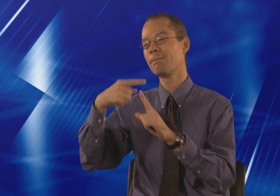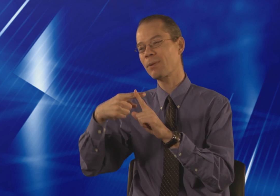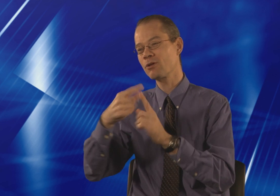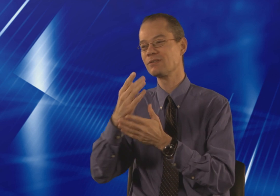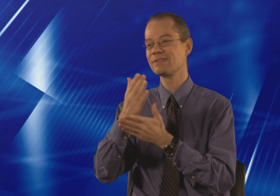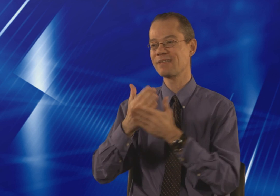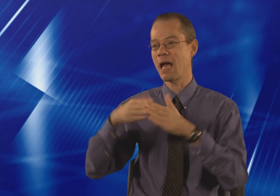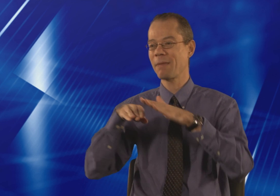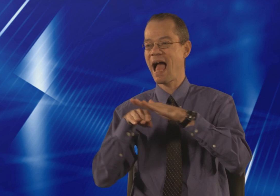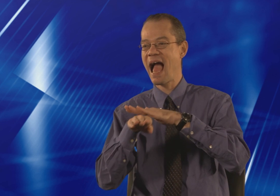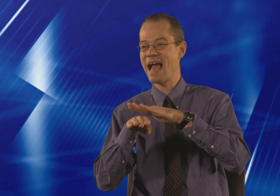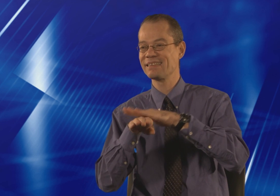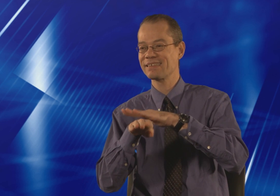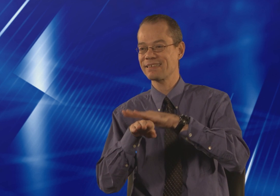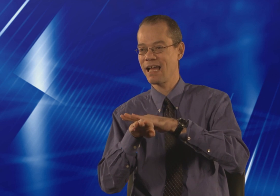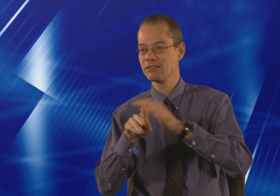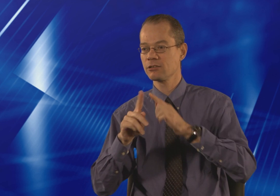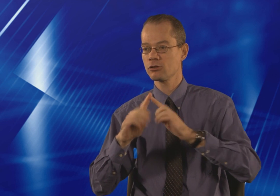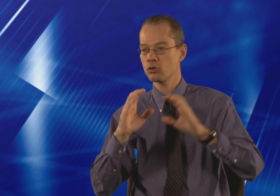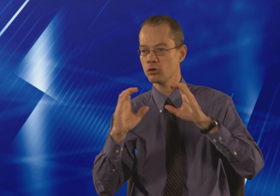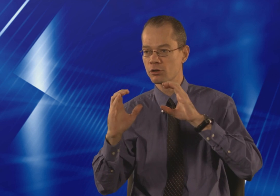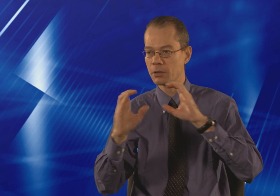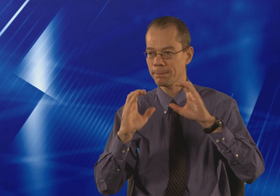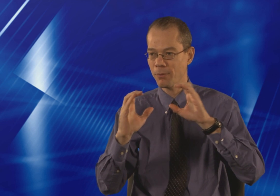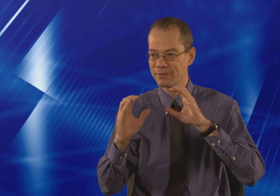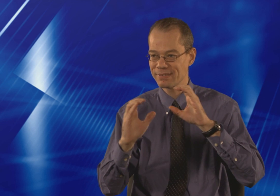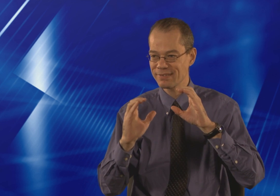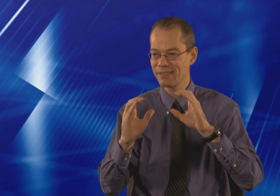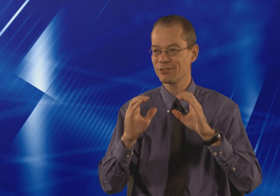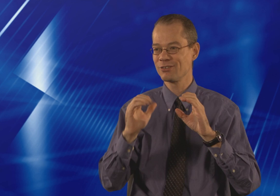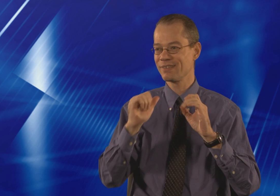plus some of their access to communication--